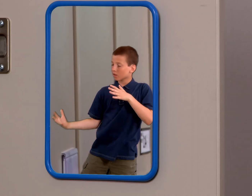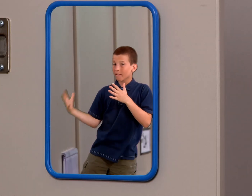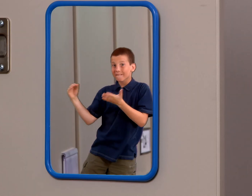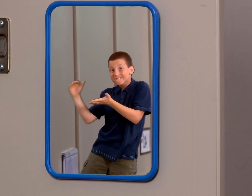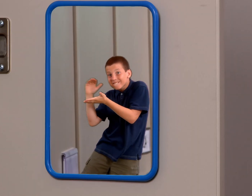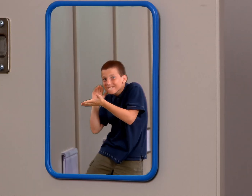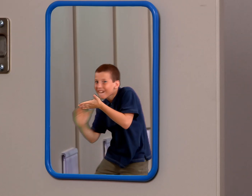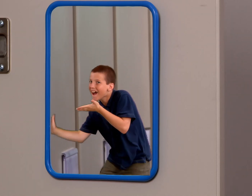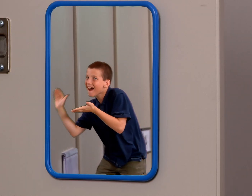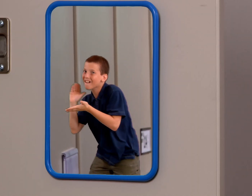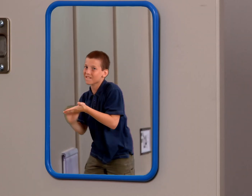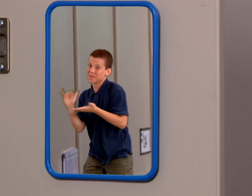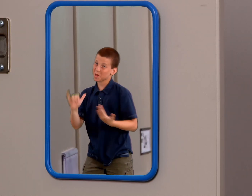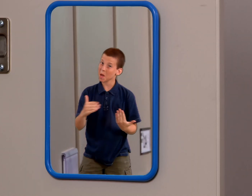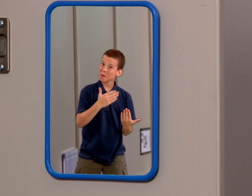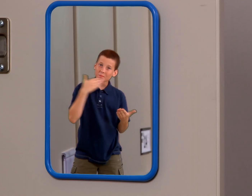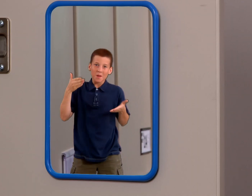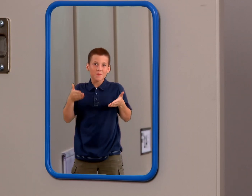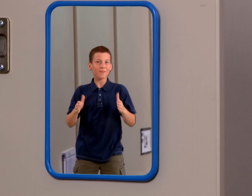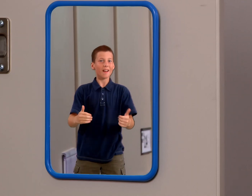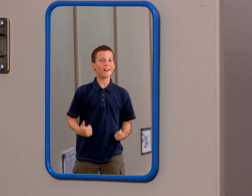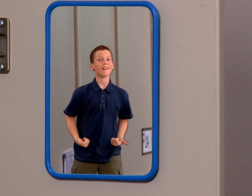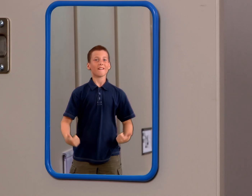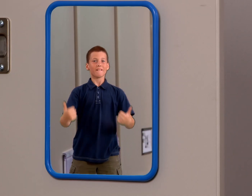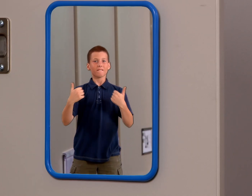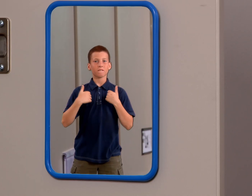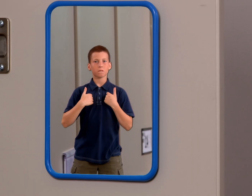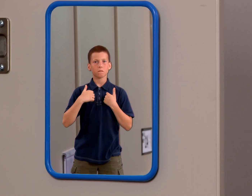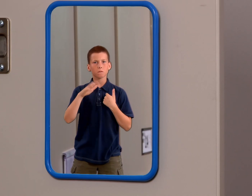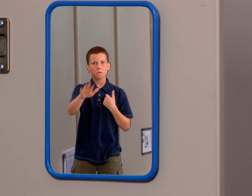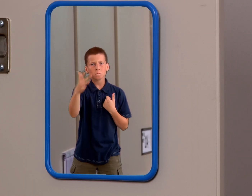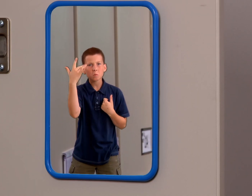WHY MAKE A LIST OF WHAT SHOULD HAVE BEEN?